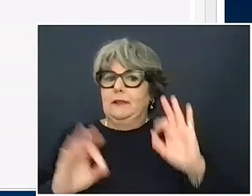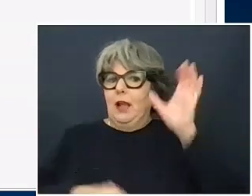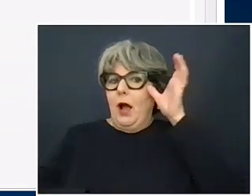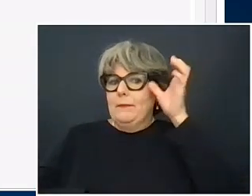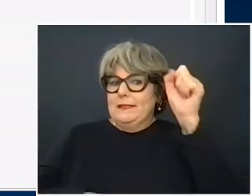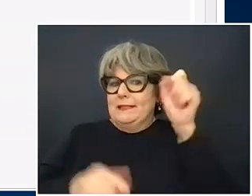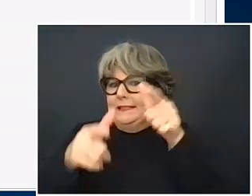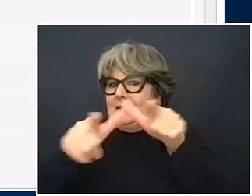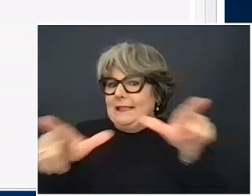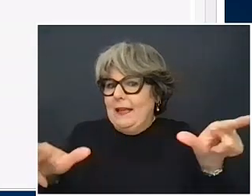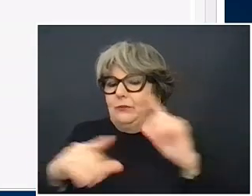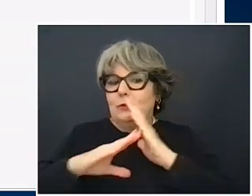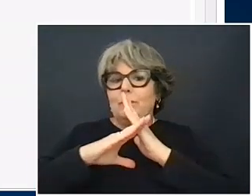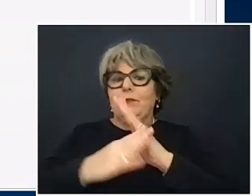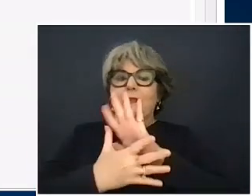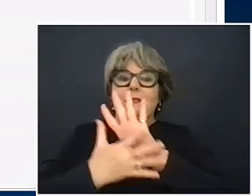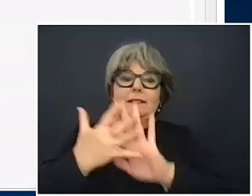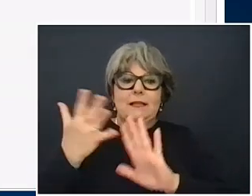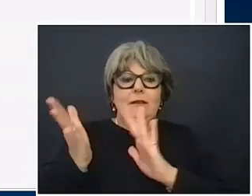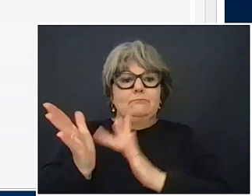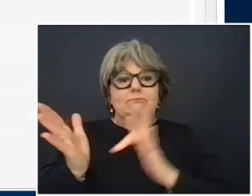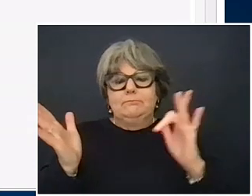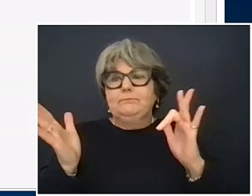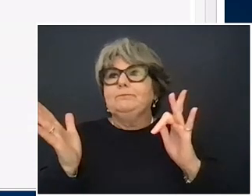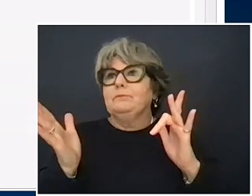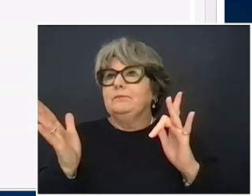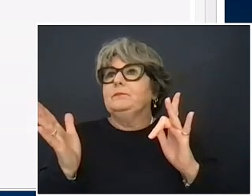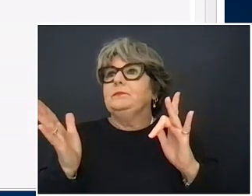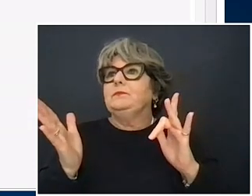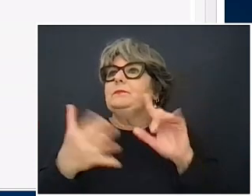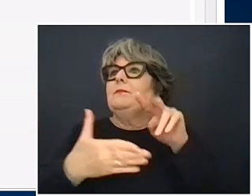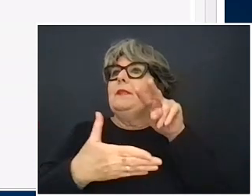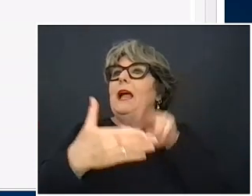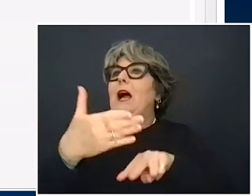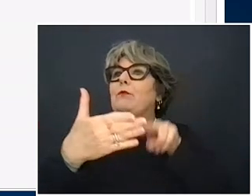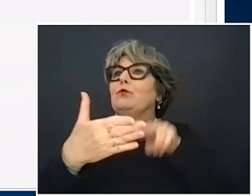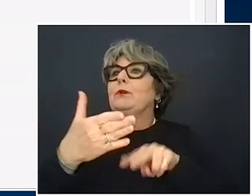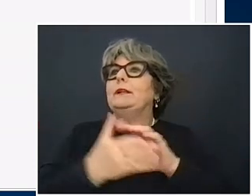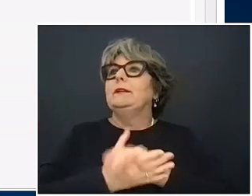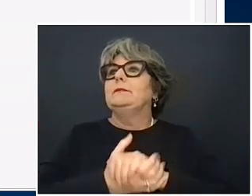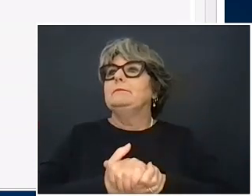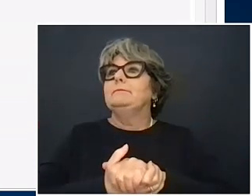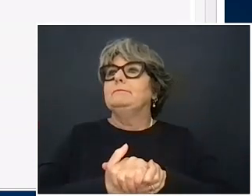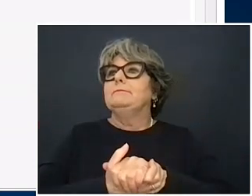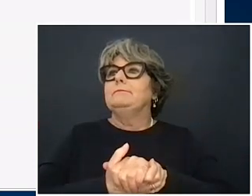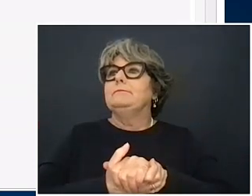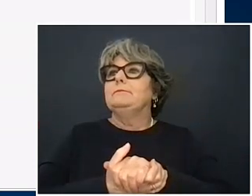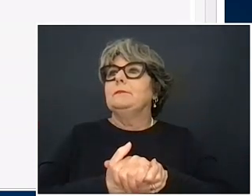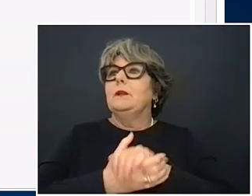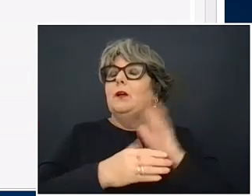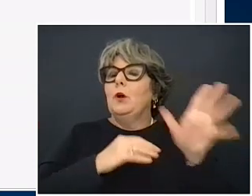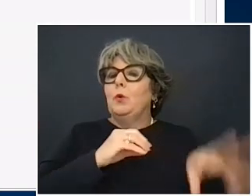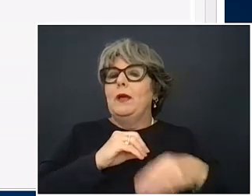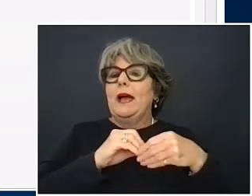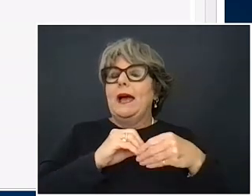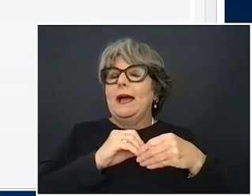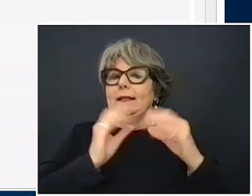some abuses. And I'm just going to read it here. We added to subsection (c) a new section